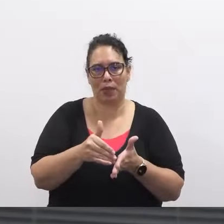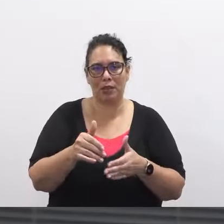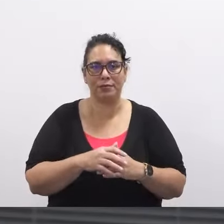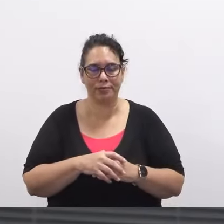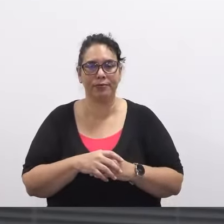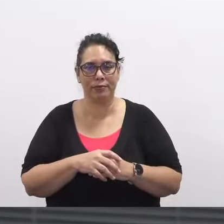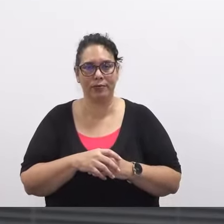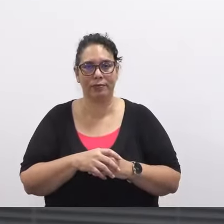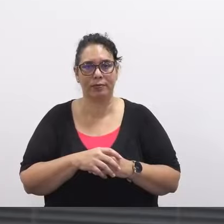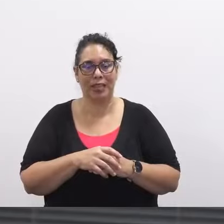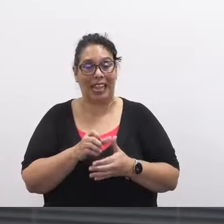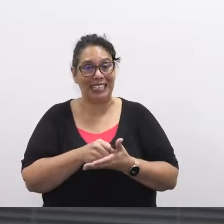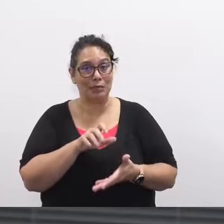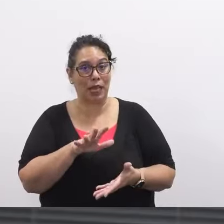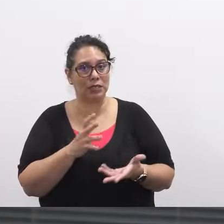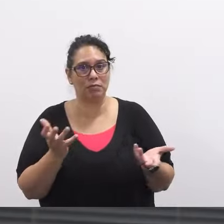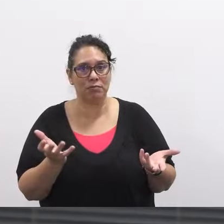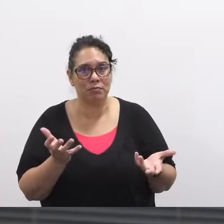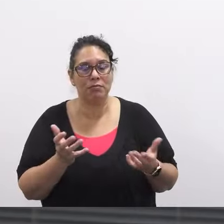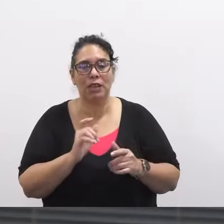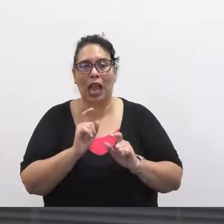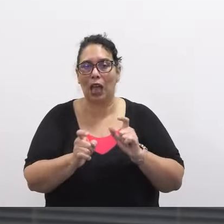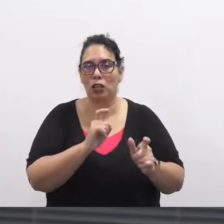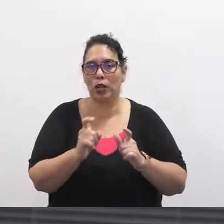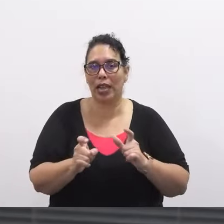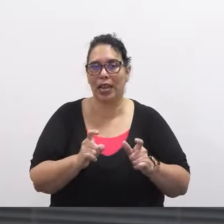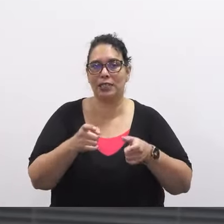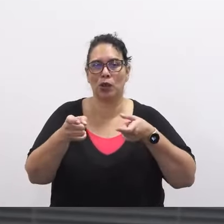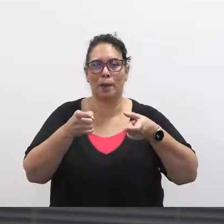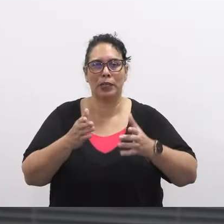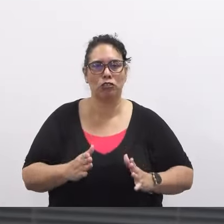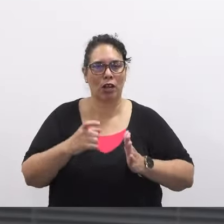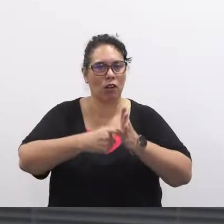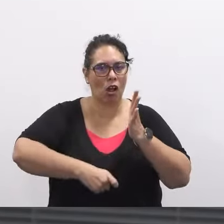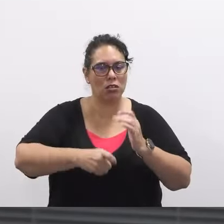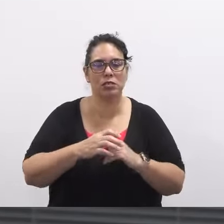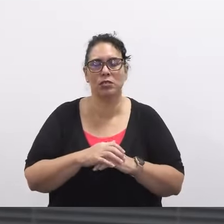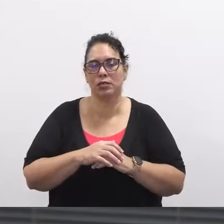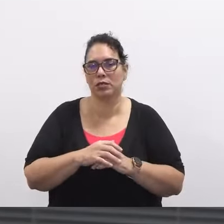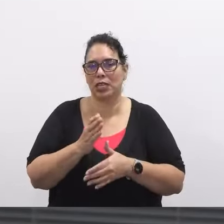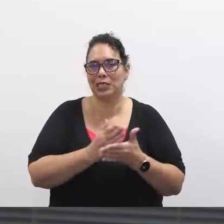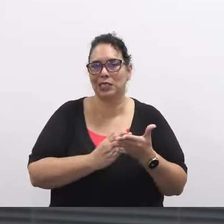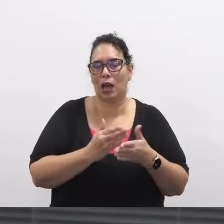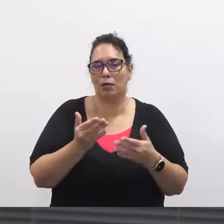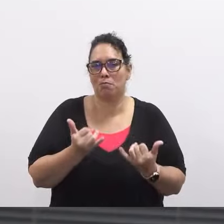The expenses were allocated to some administrative costs, some modernization construction work